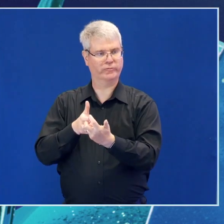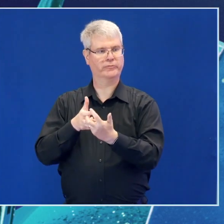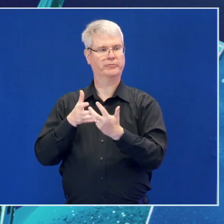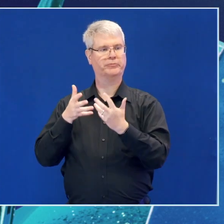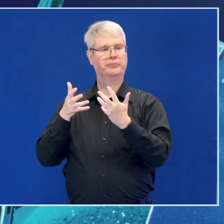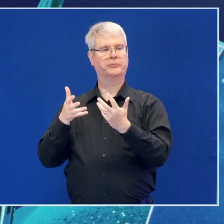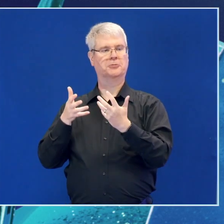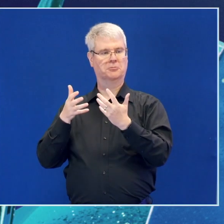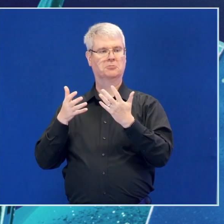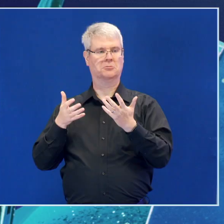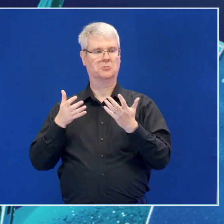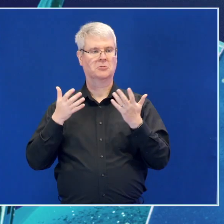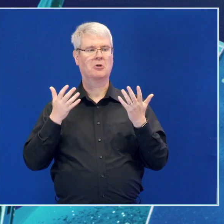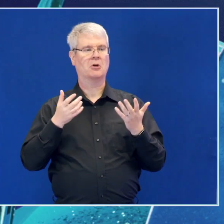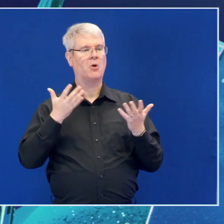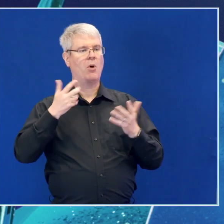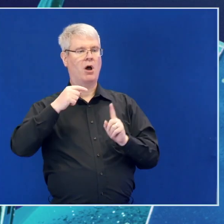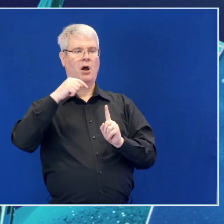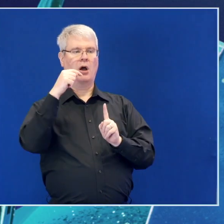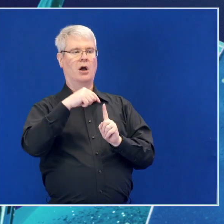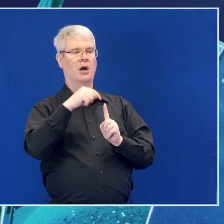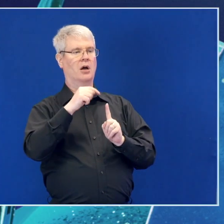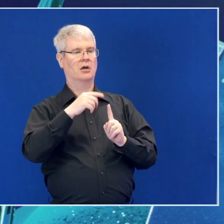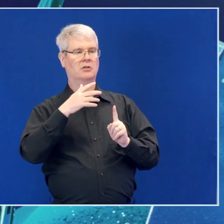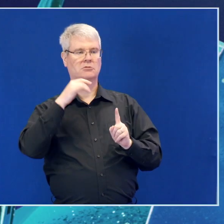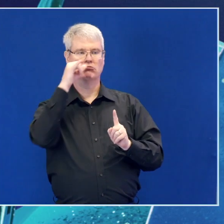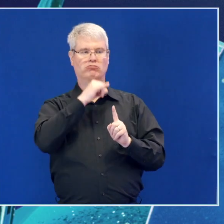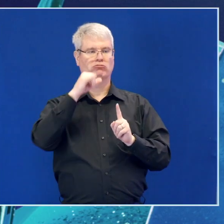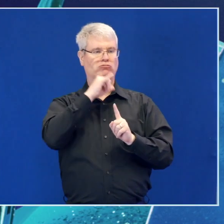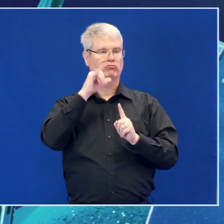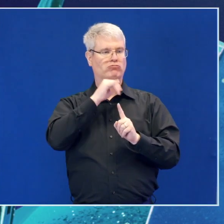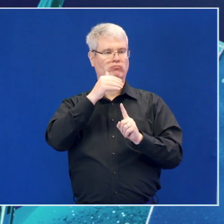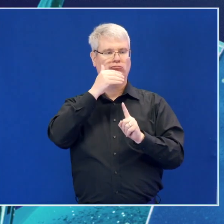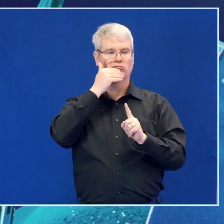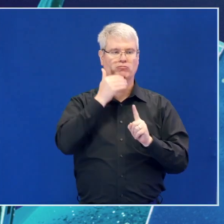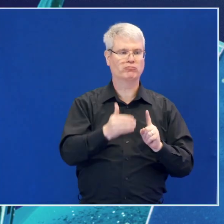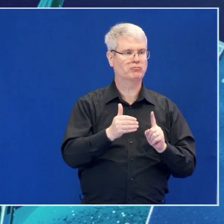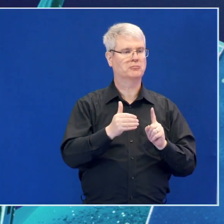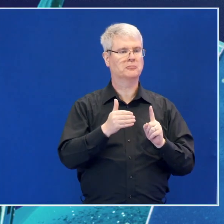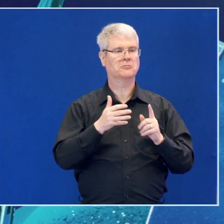Within is ways to adapt environments to people,